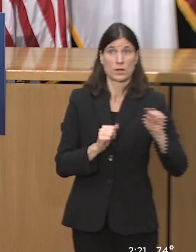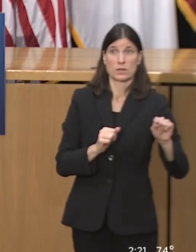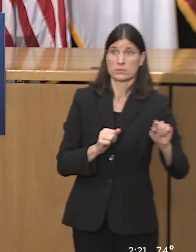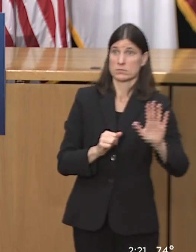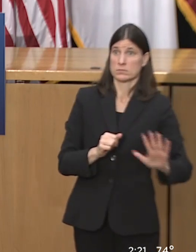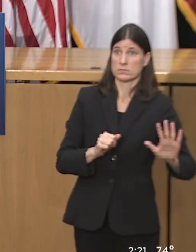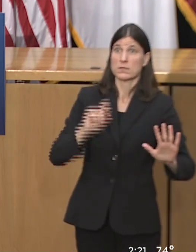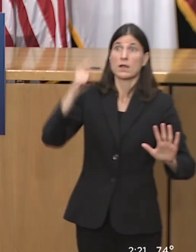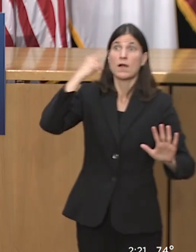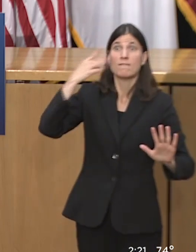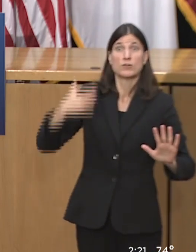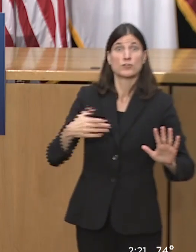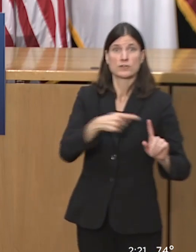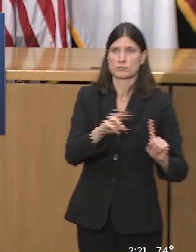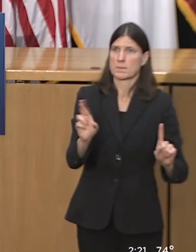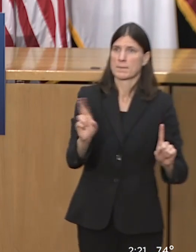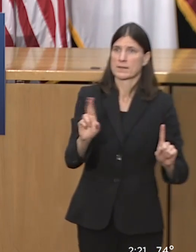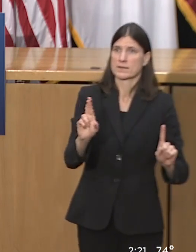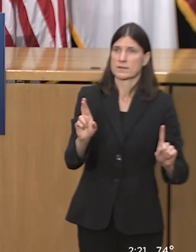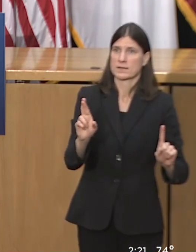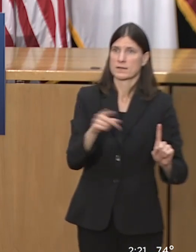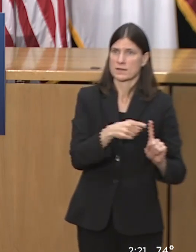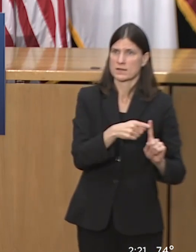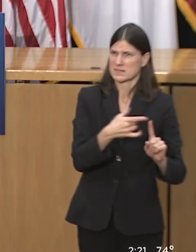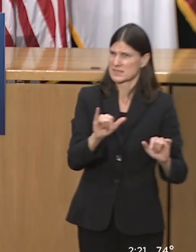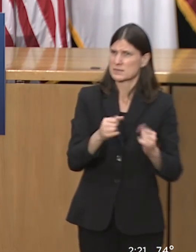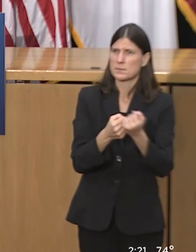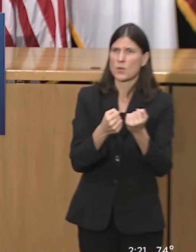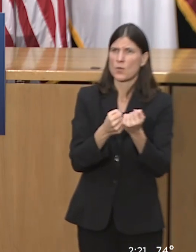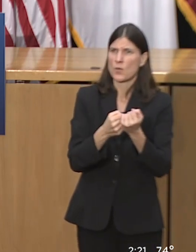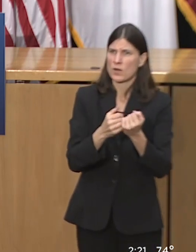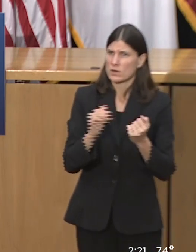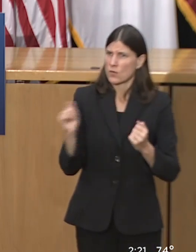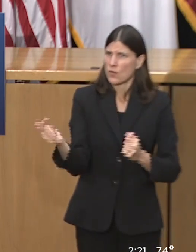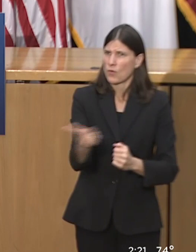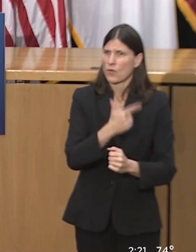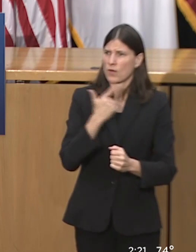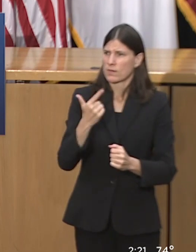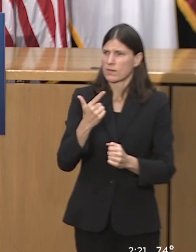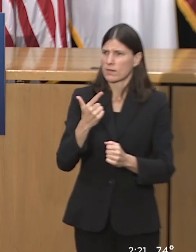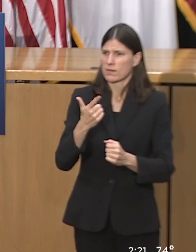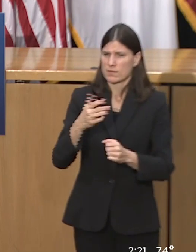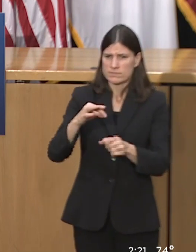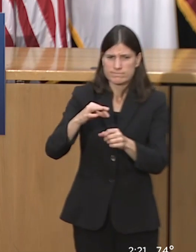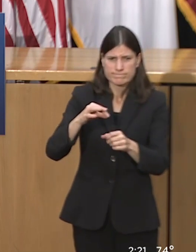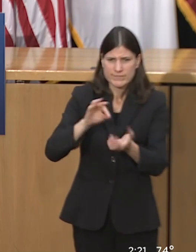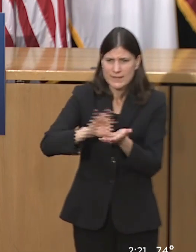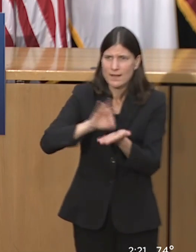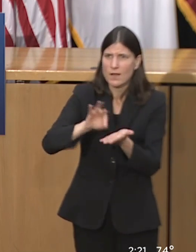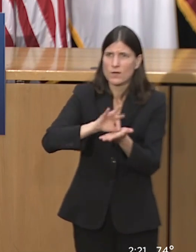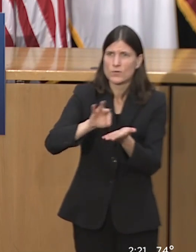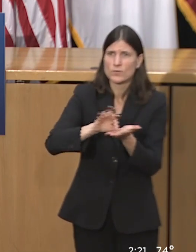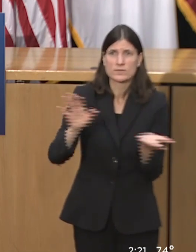REPUBLICAN SENATE, A REPUBLICAN SECRETARY OF STATE. ARIZONA HAS A REPUBLICAN